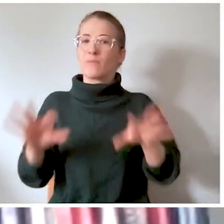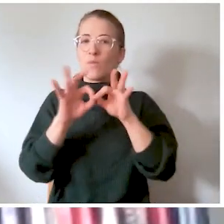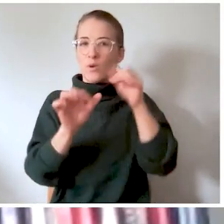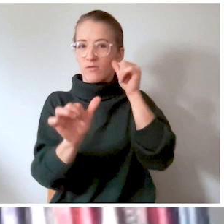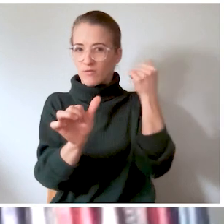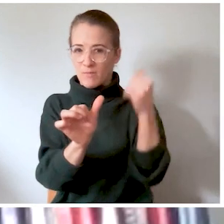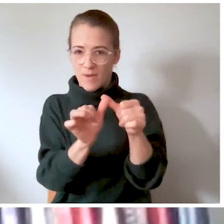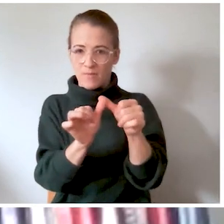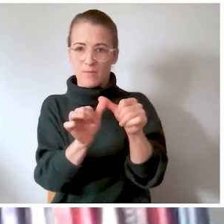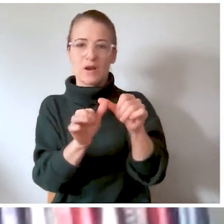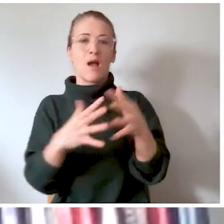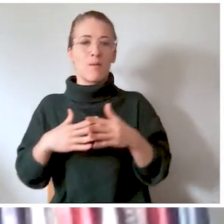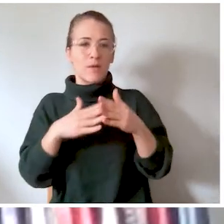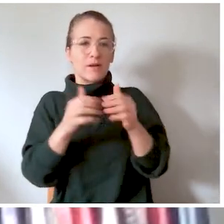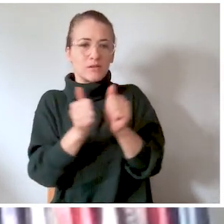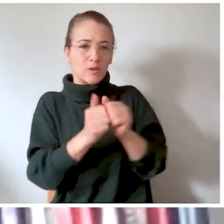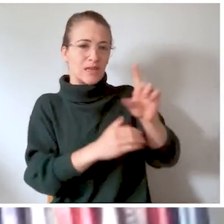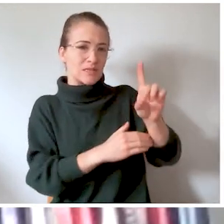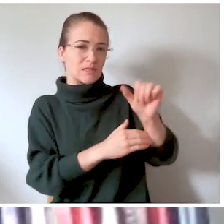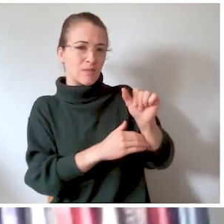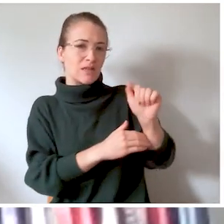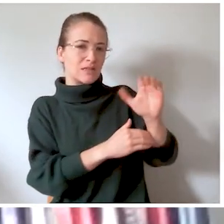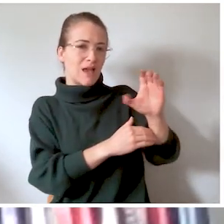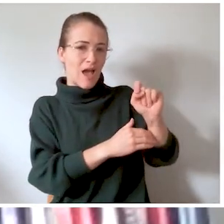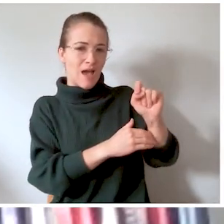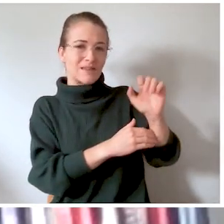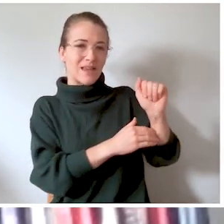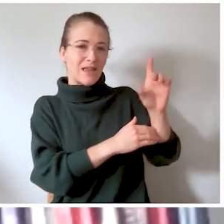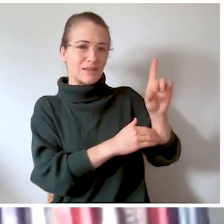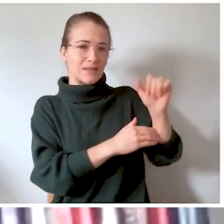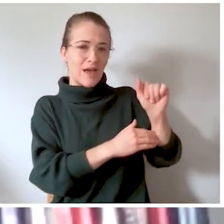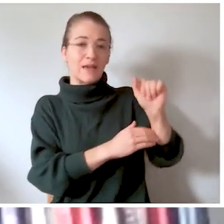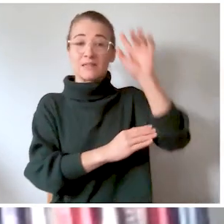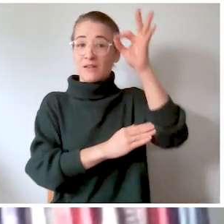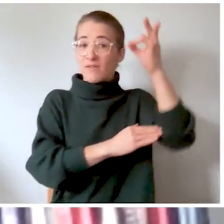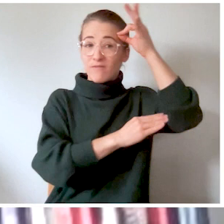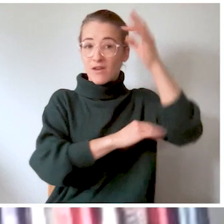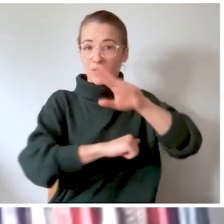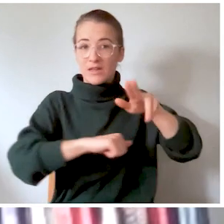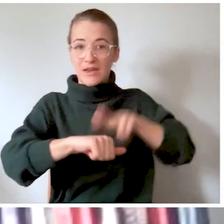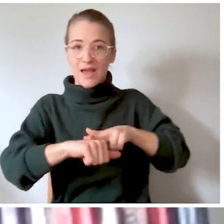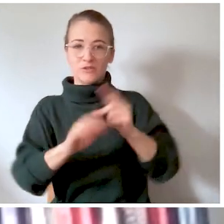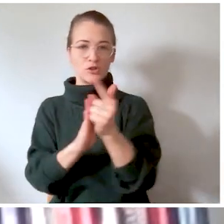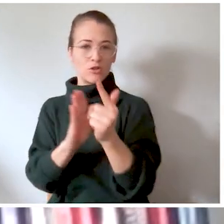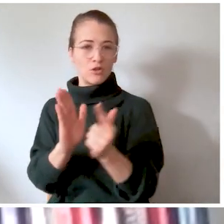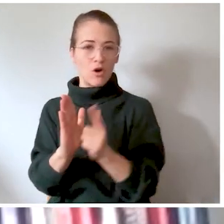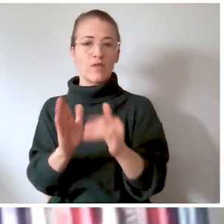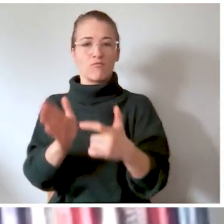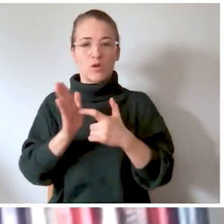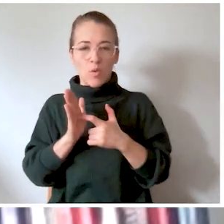is that the Americans with Disabilities Act is a federal national law that requires states and cities